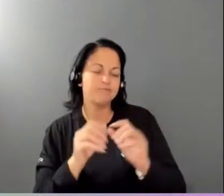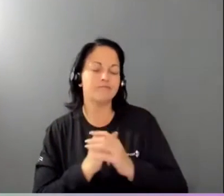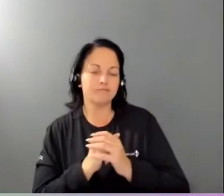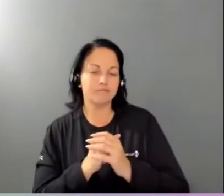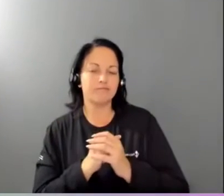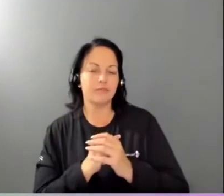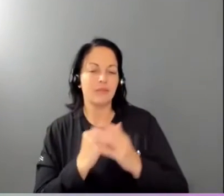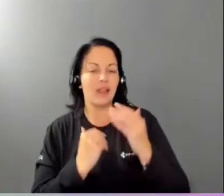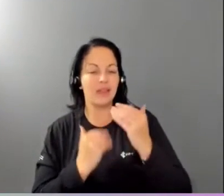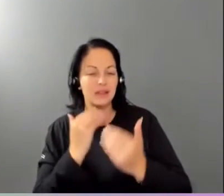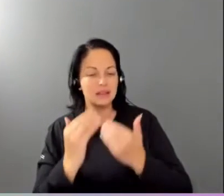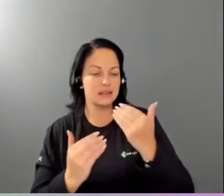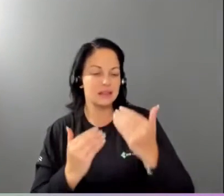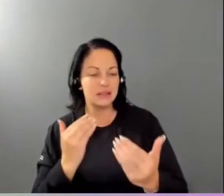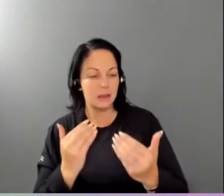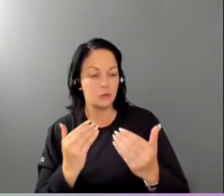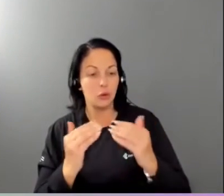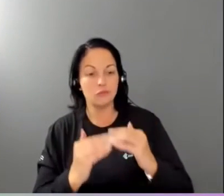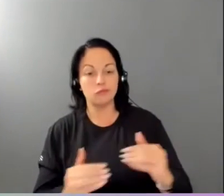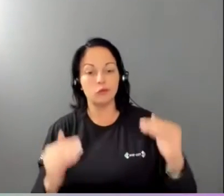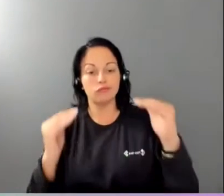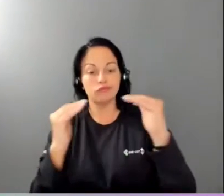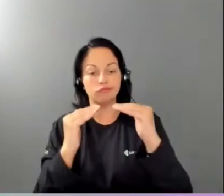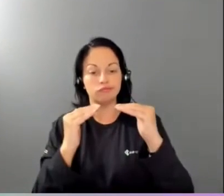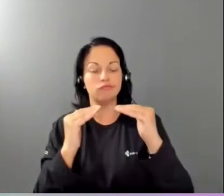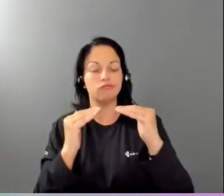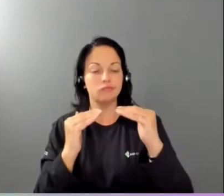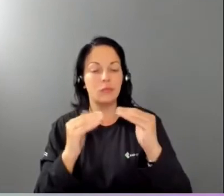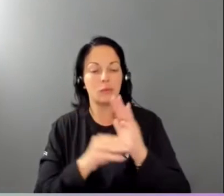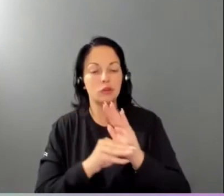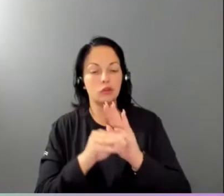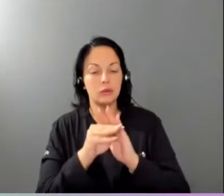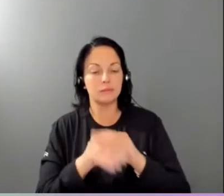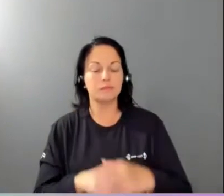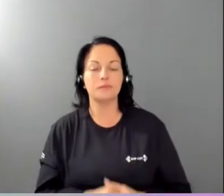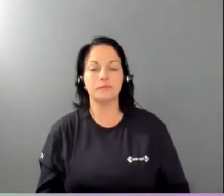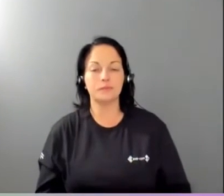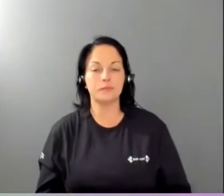talk and explore and listen, it really becomes evident, sort of where you are. And